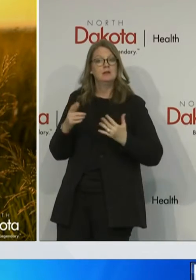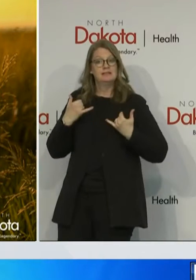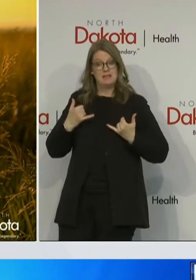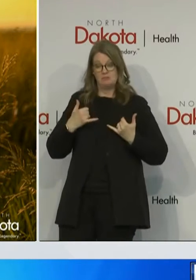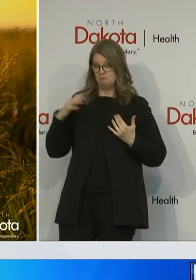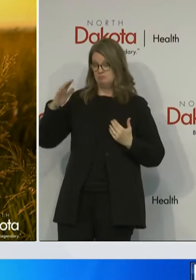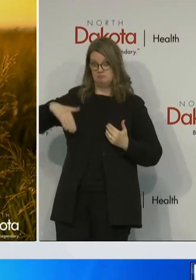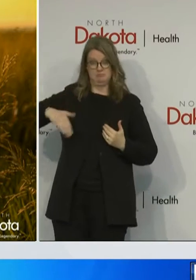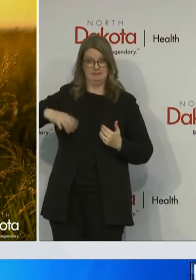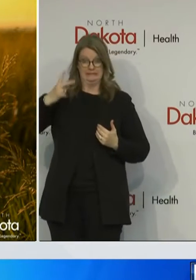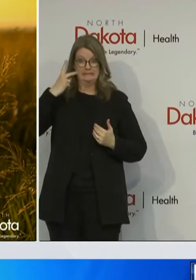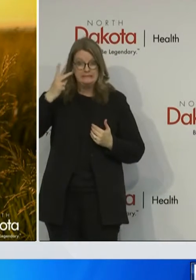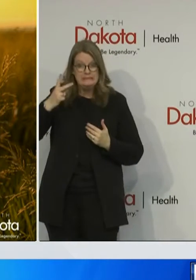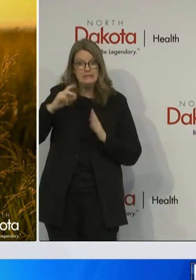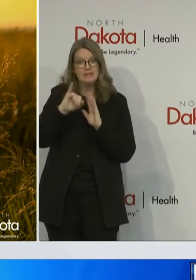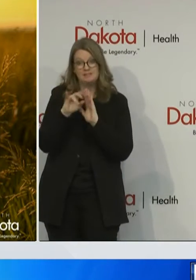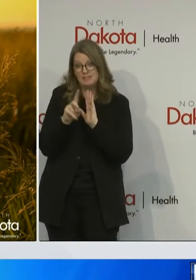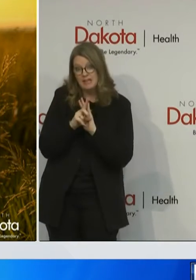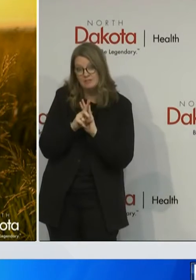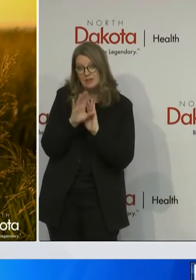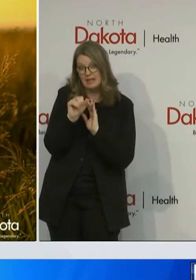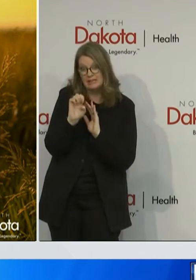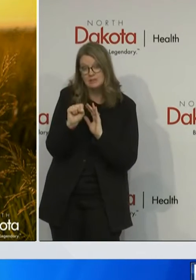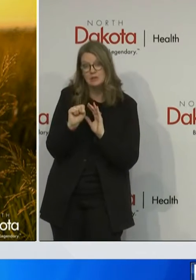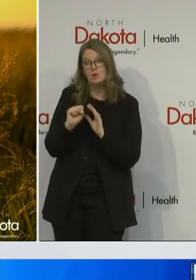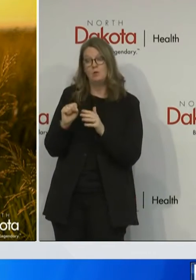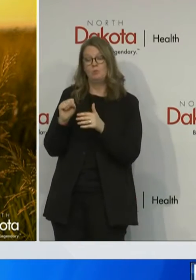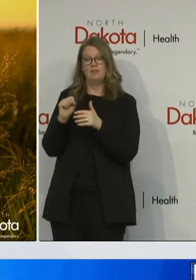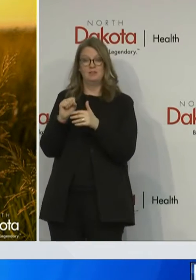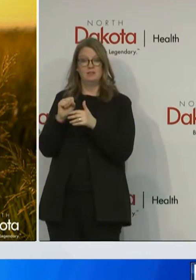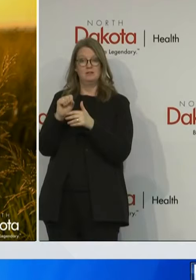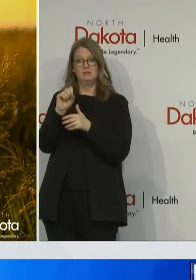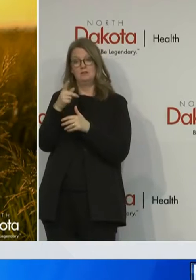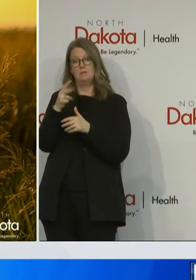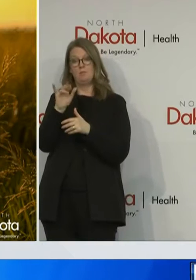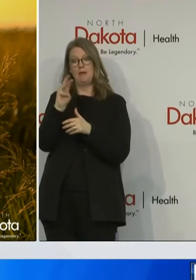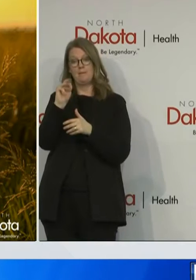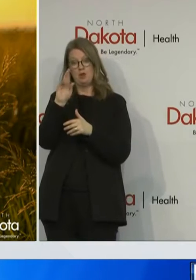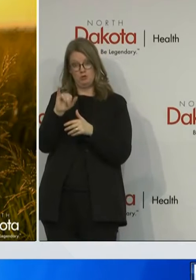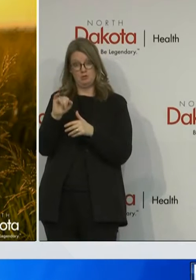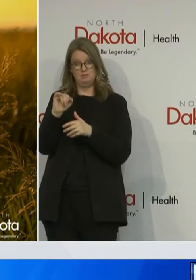HOWEVER, IN DECEMBER WHEN WE STARTED TO SEE MORE THESE VARIANTS WE'VE STARTED TO BECOME VERY AGGRESSIVE AND HOW WE ARE WORKING TOWARDS SCREENING FOR THEM.